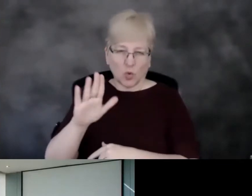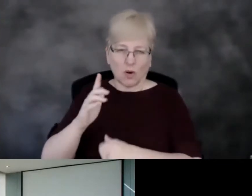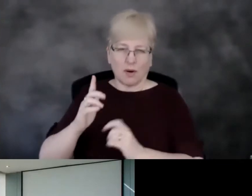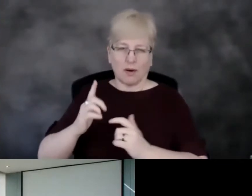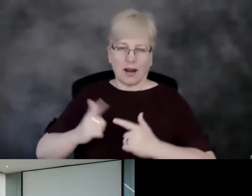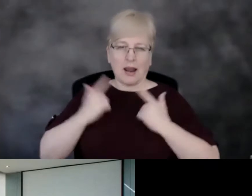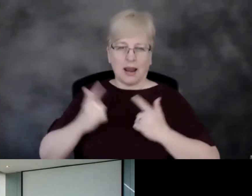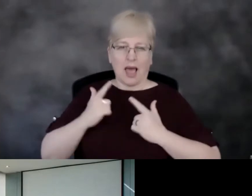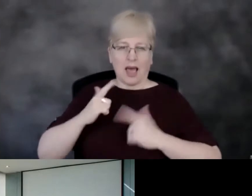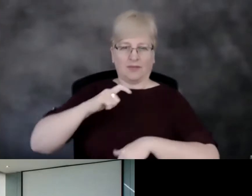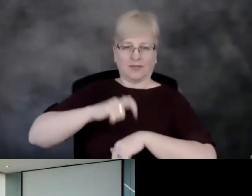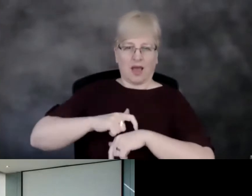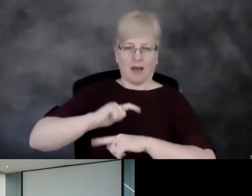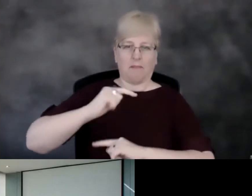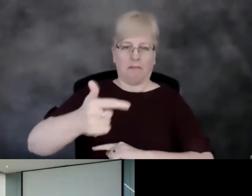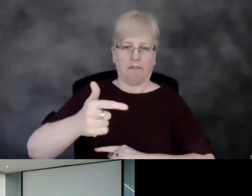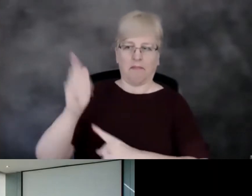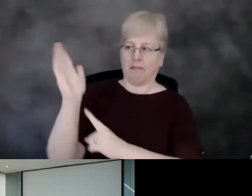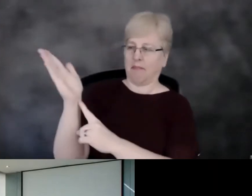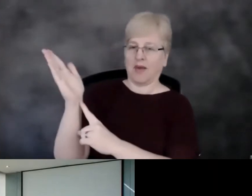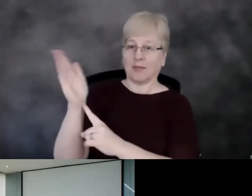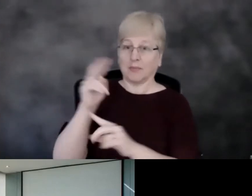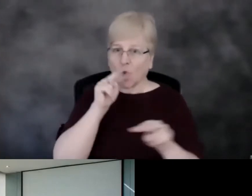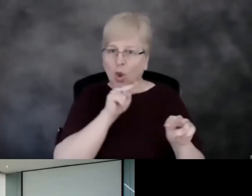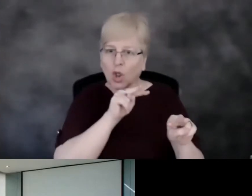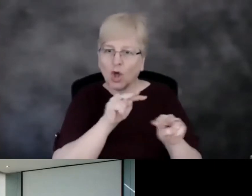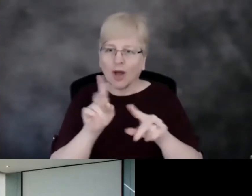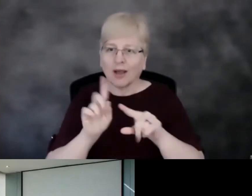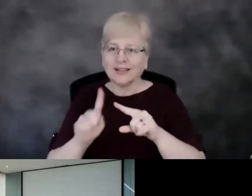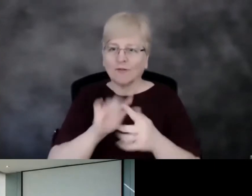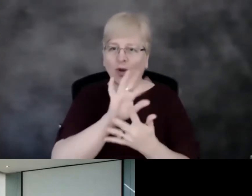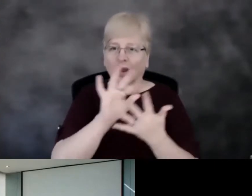16:09:30 that you look into the features of doing so within the gallery.